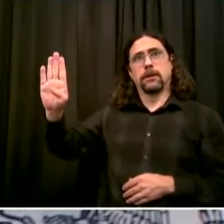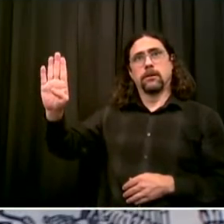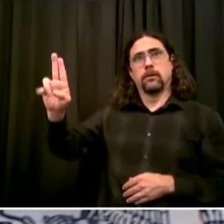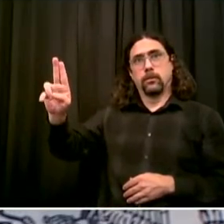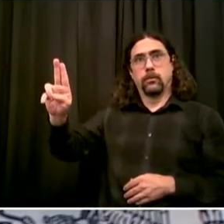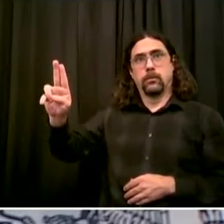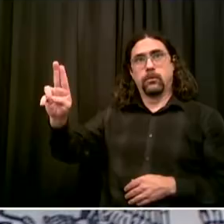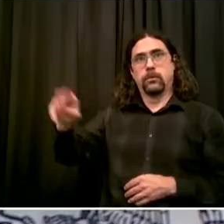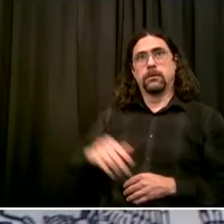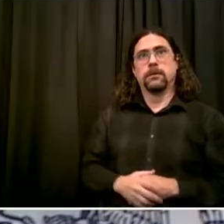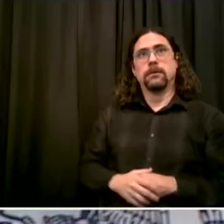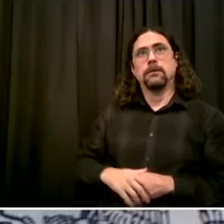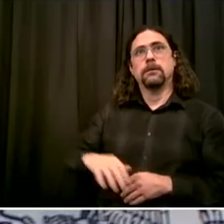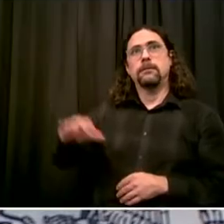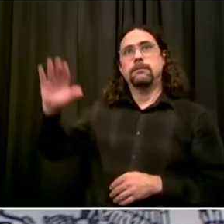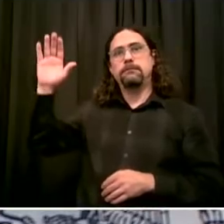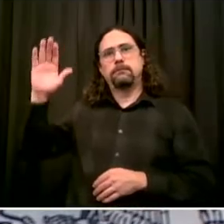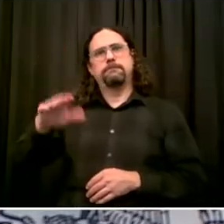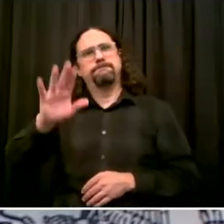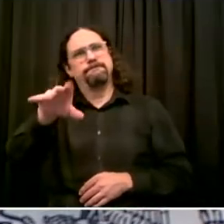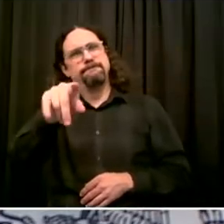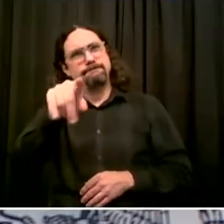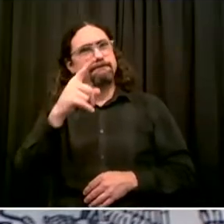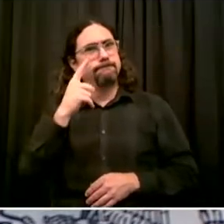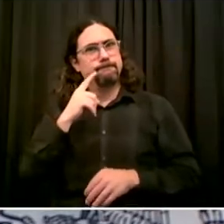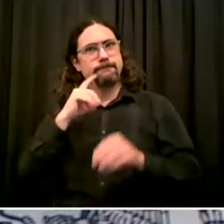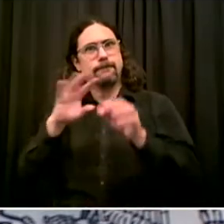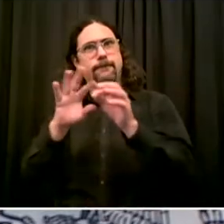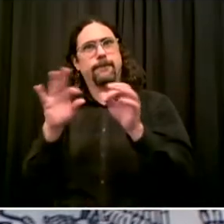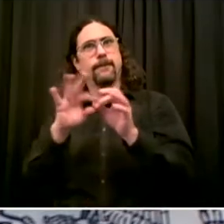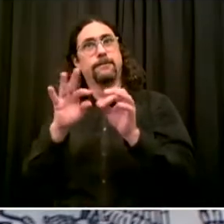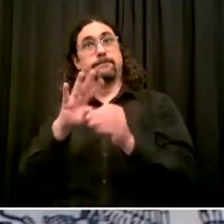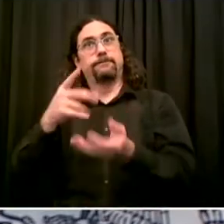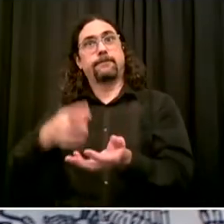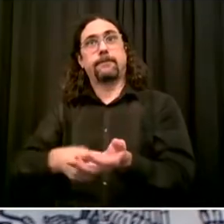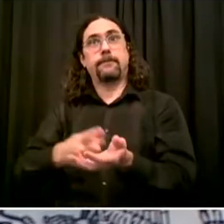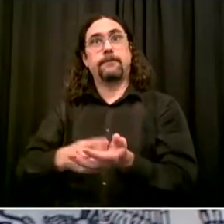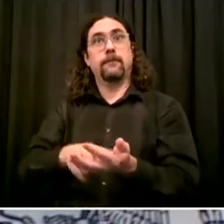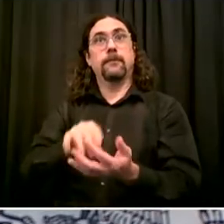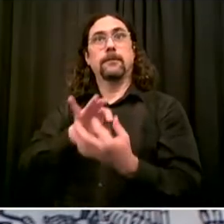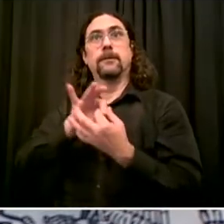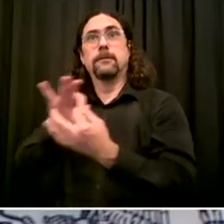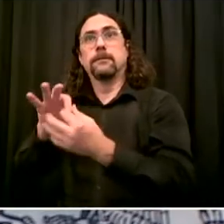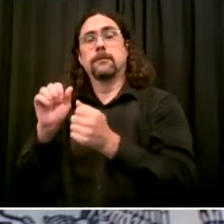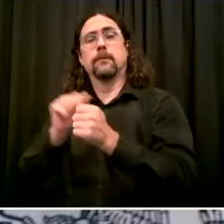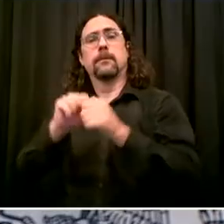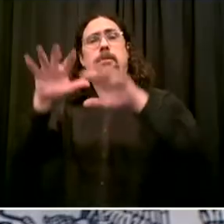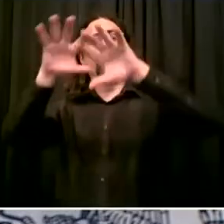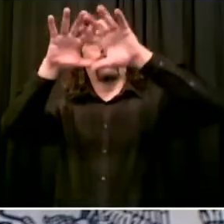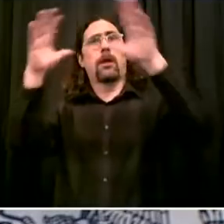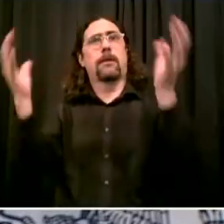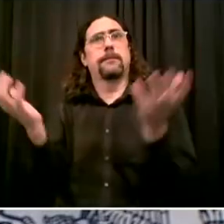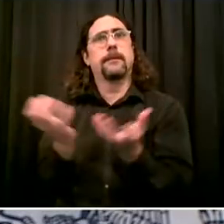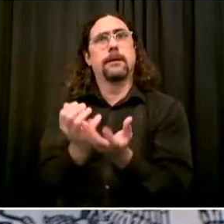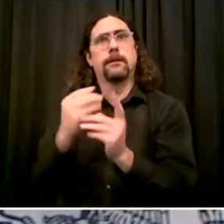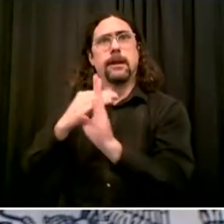HOW ARE YOU? VERY GOOD HOW ARE YOU? GOOD. YOU MENTIONED ABOUT GLOBAL